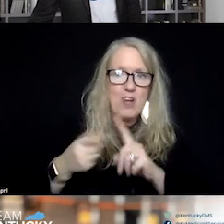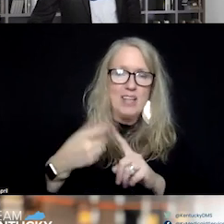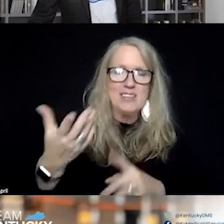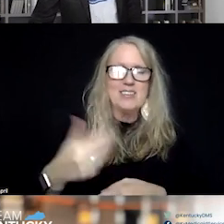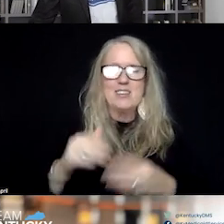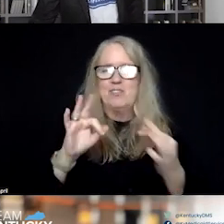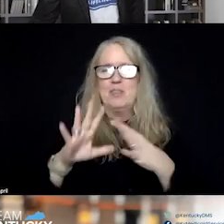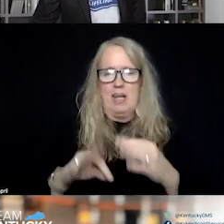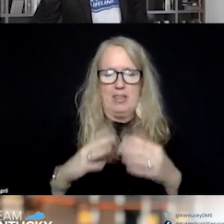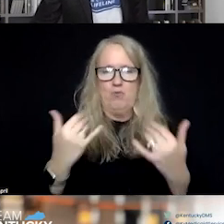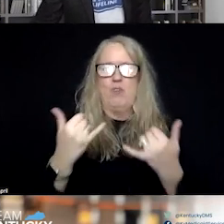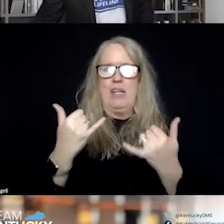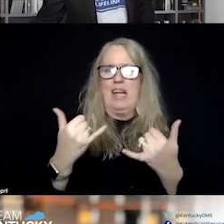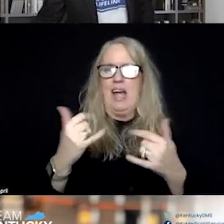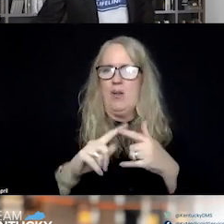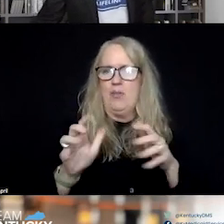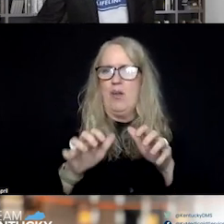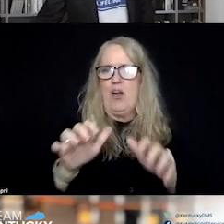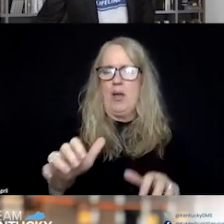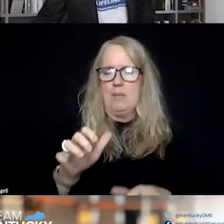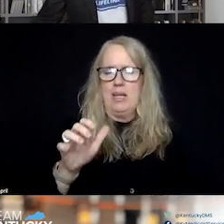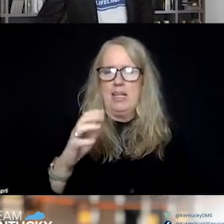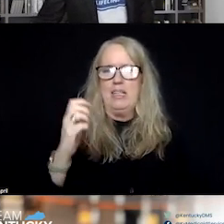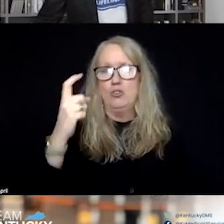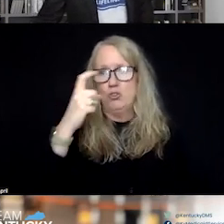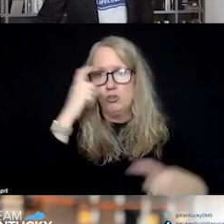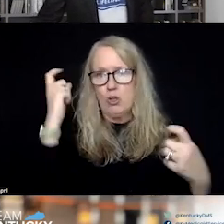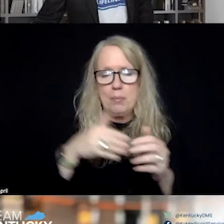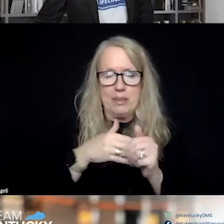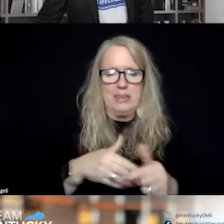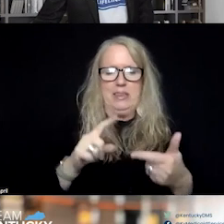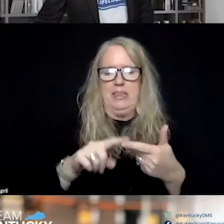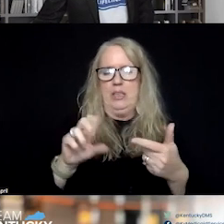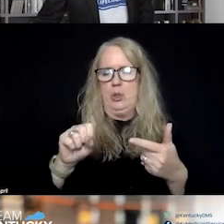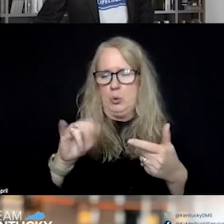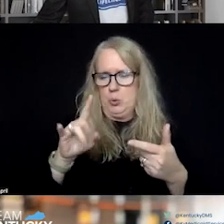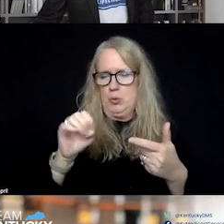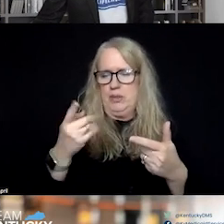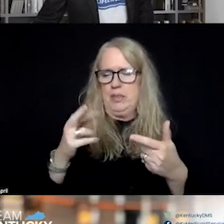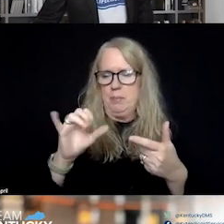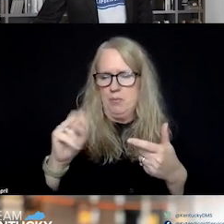RIGHT NOW TRAUMA IS LEADING SUICIDE PREVENTION BY A FEW POINTS,